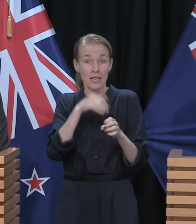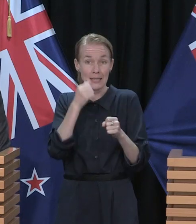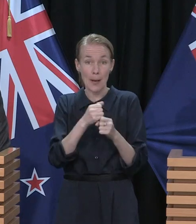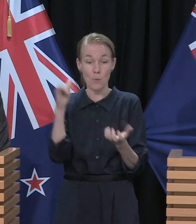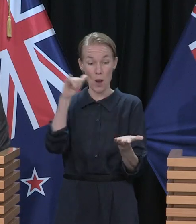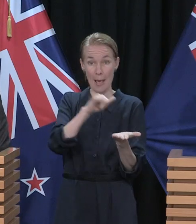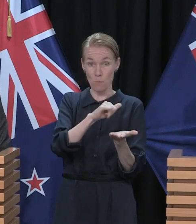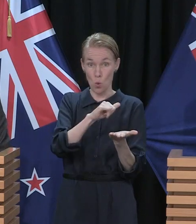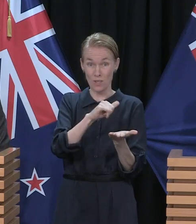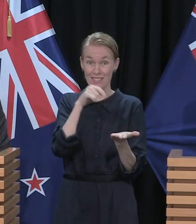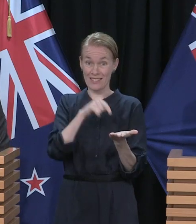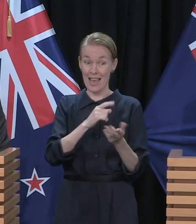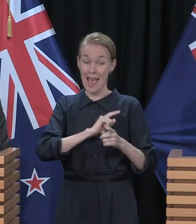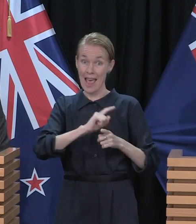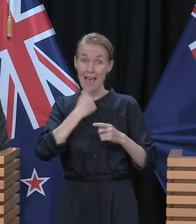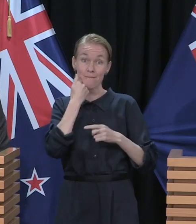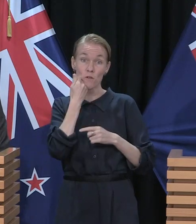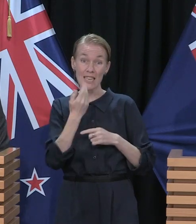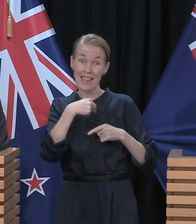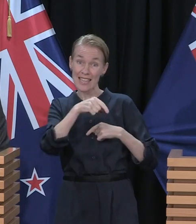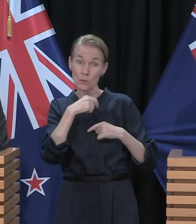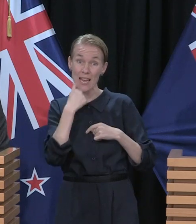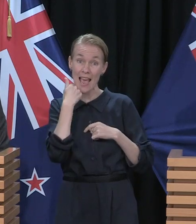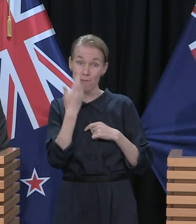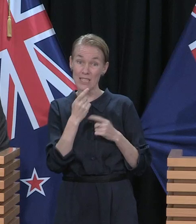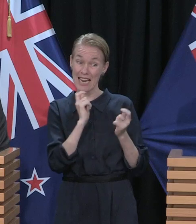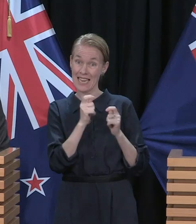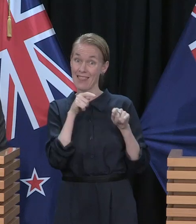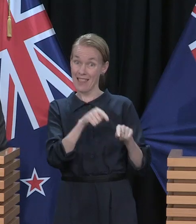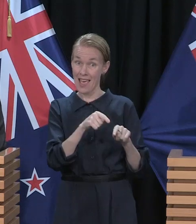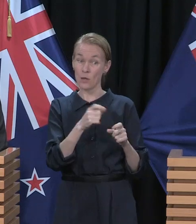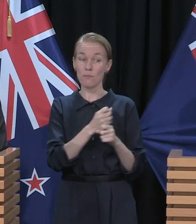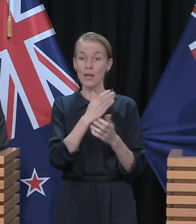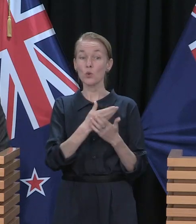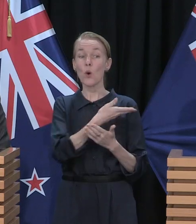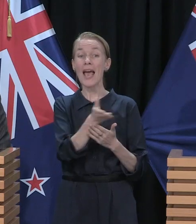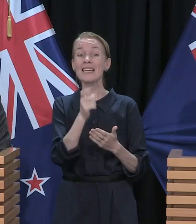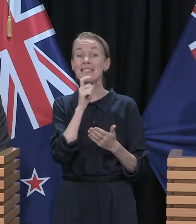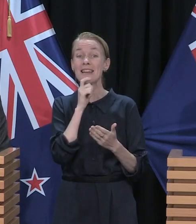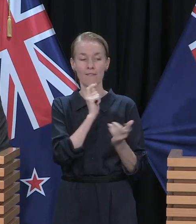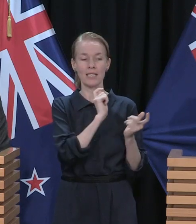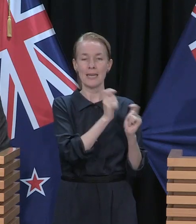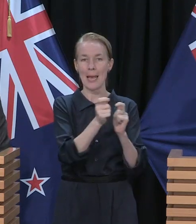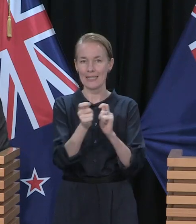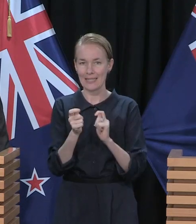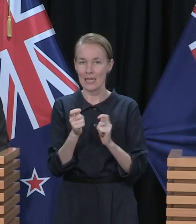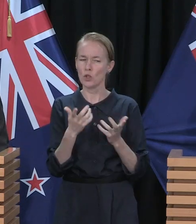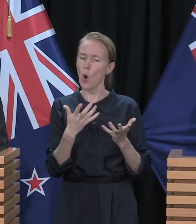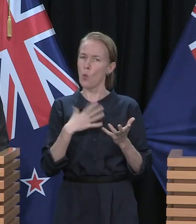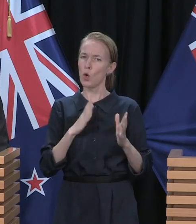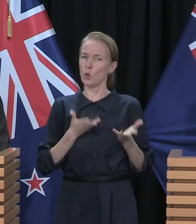testing staff for example at the airport. There is a - testing station at the airport. We are getting the